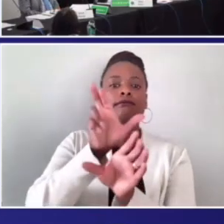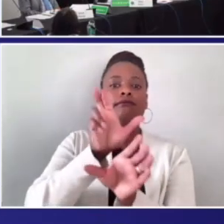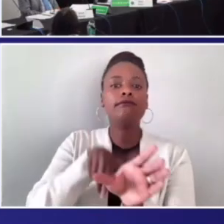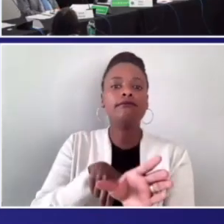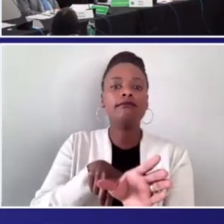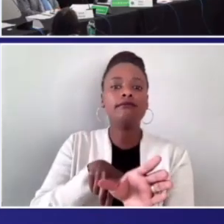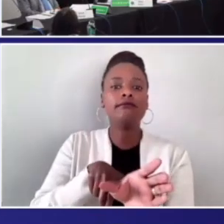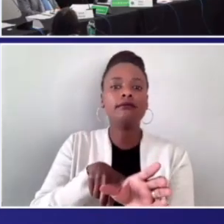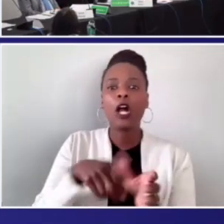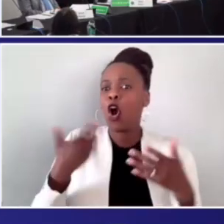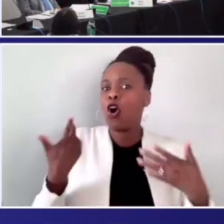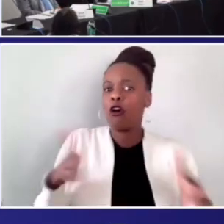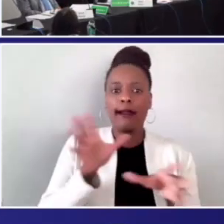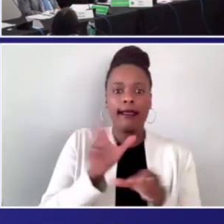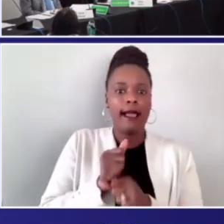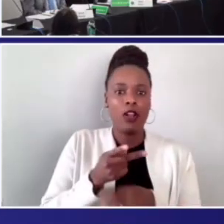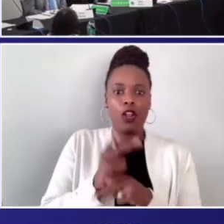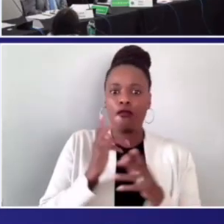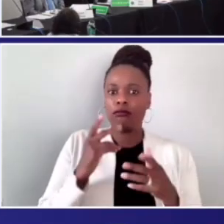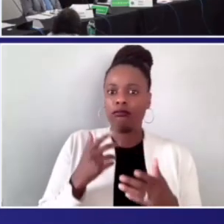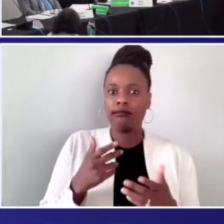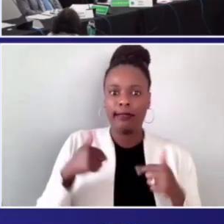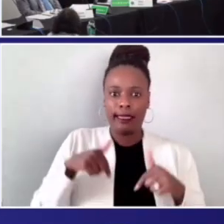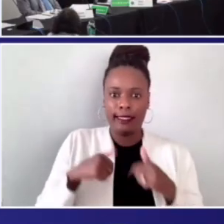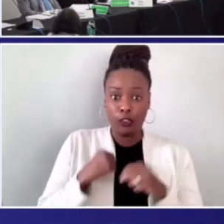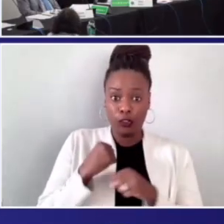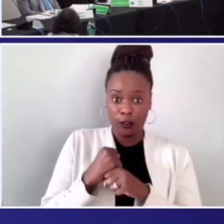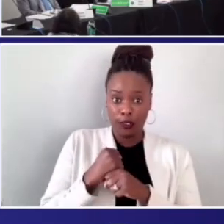loan this year but I drop out in March of